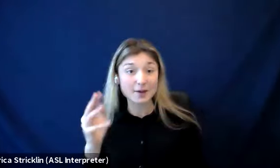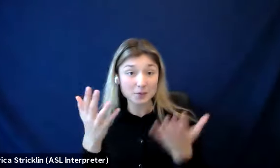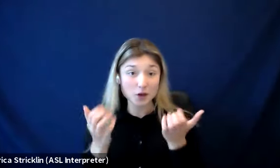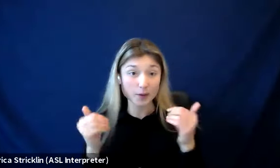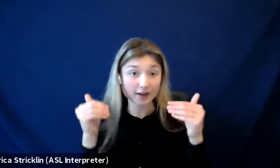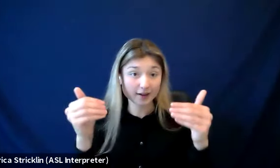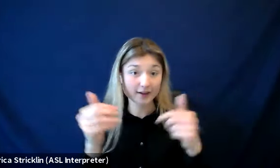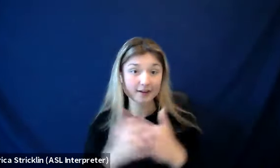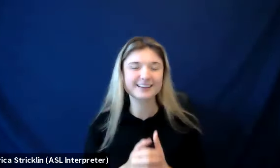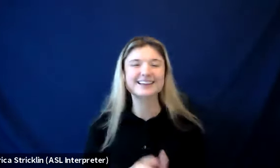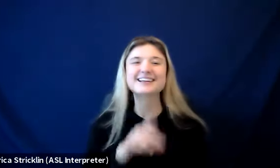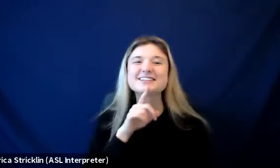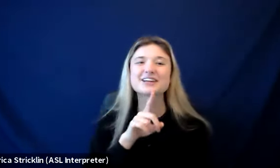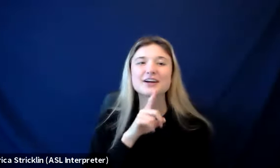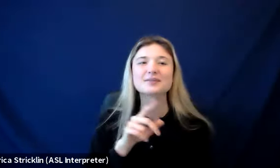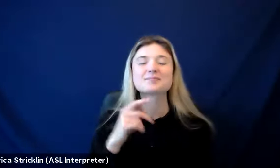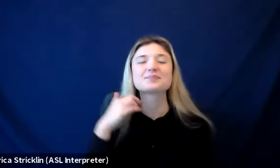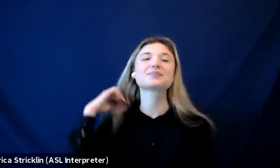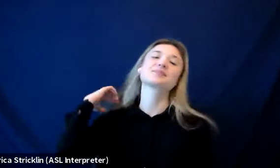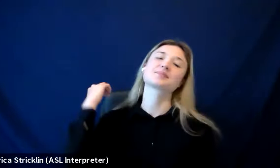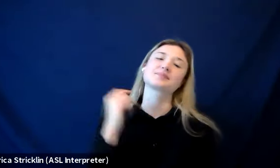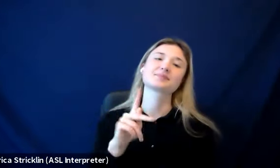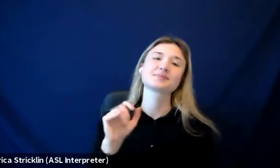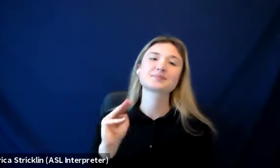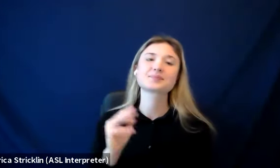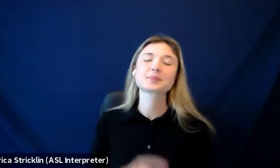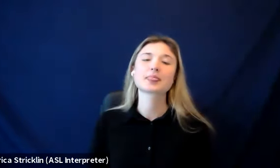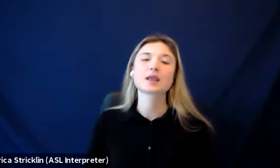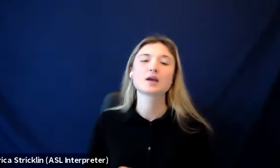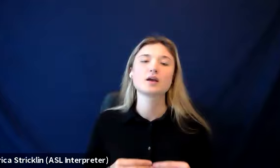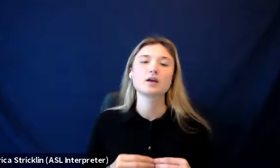Sure. Um, well,